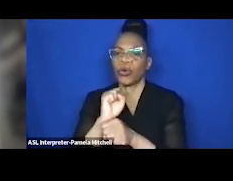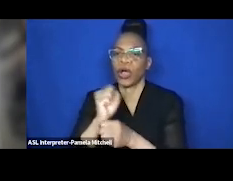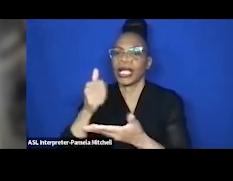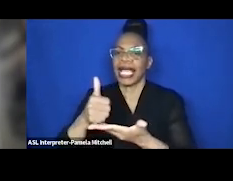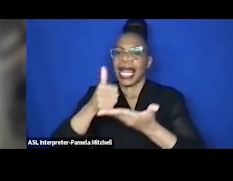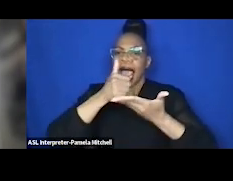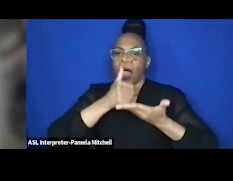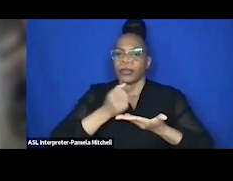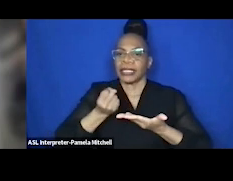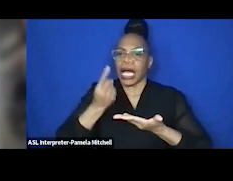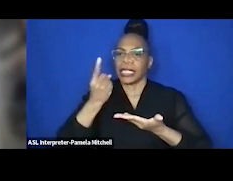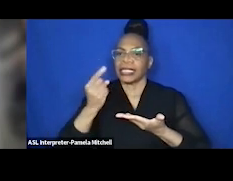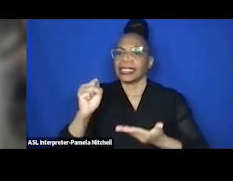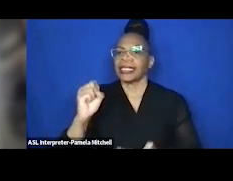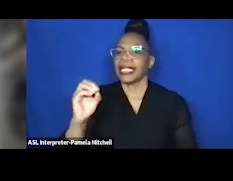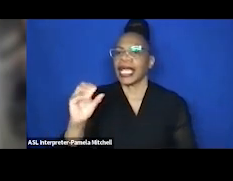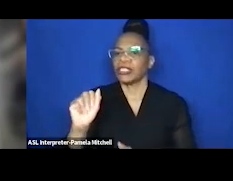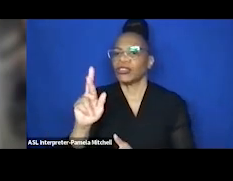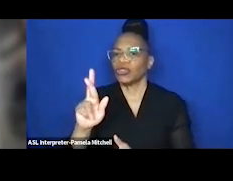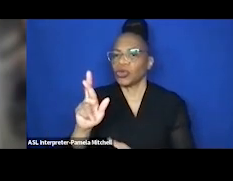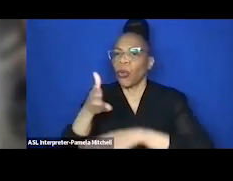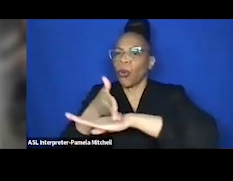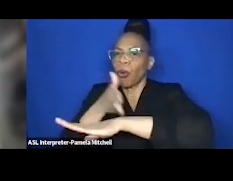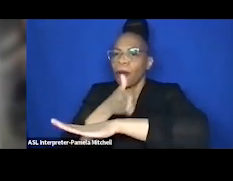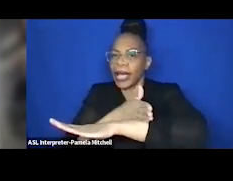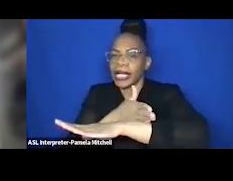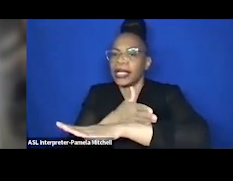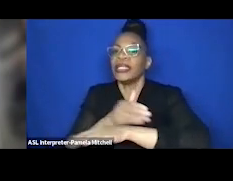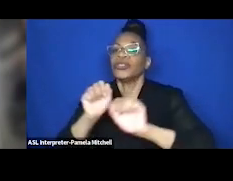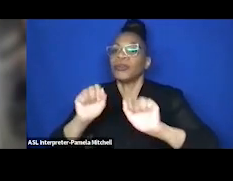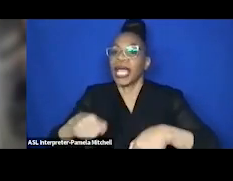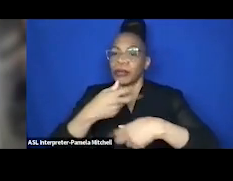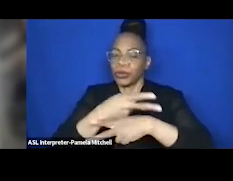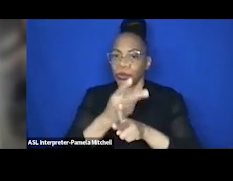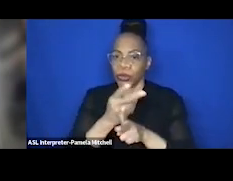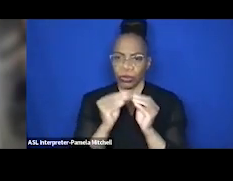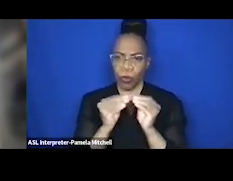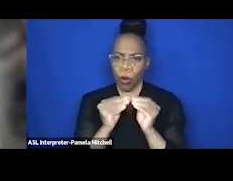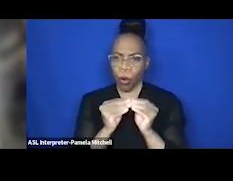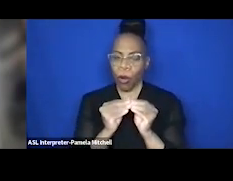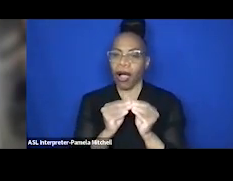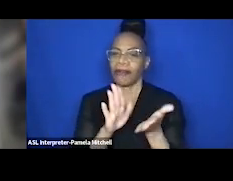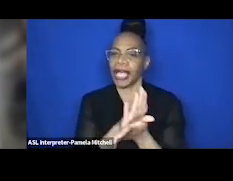Be able to produce more successful applications. And really just kind of be like a landline for us